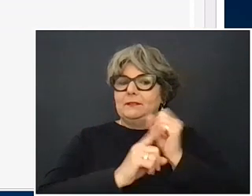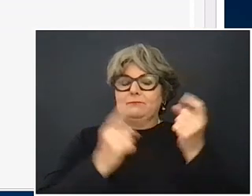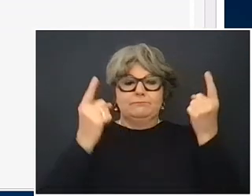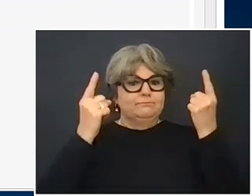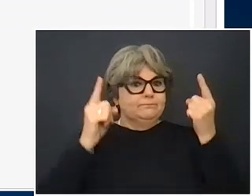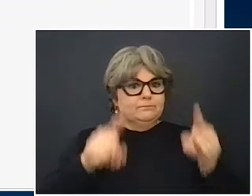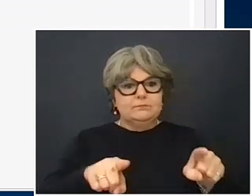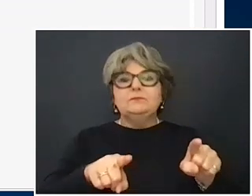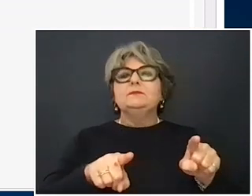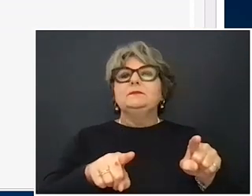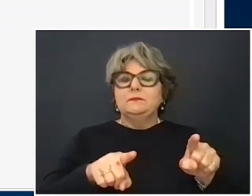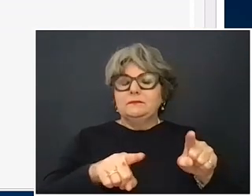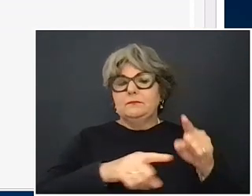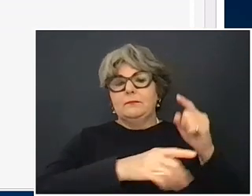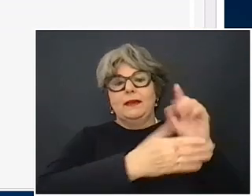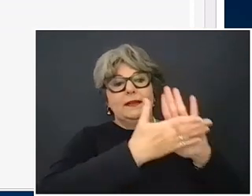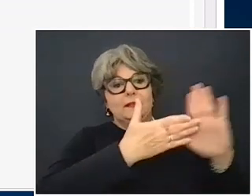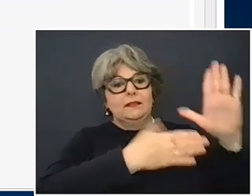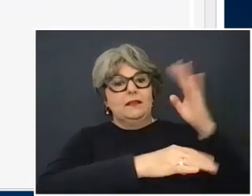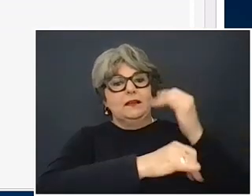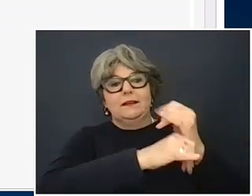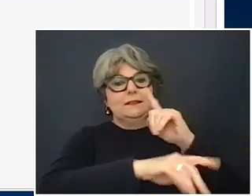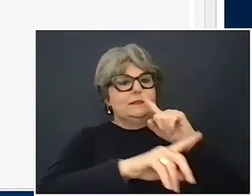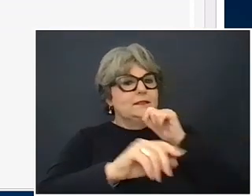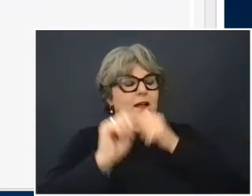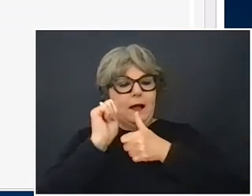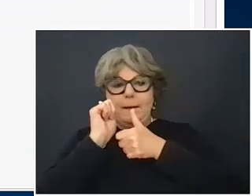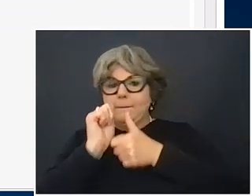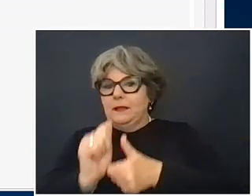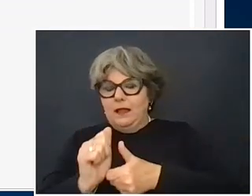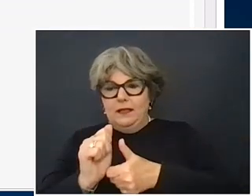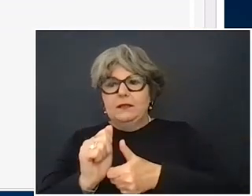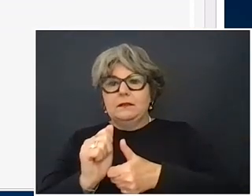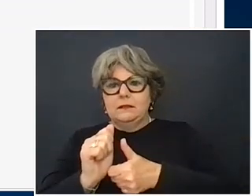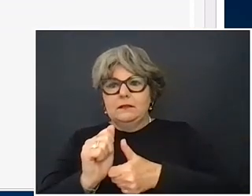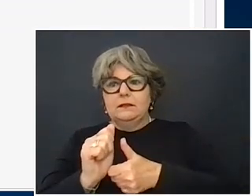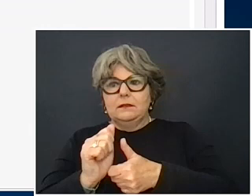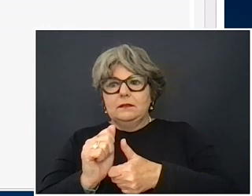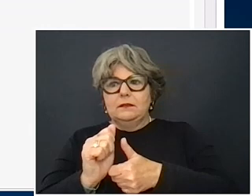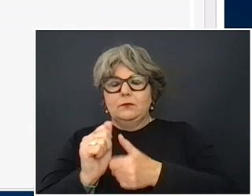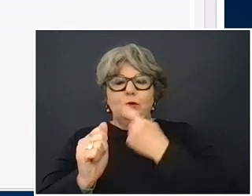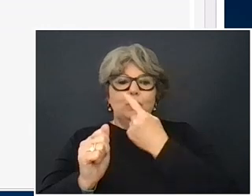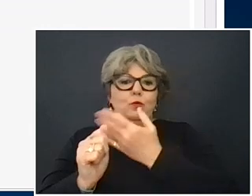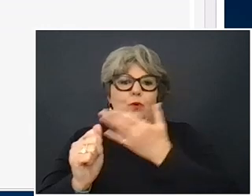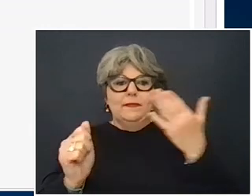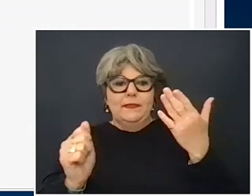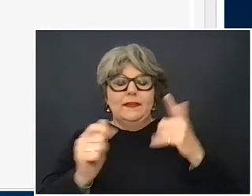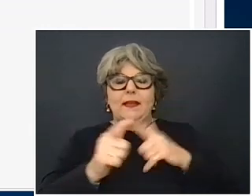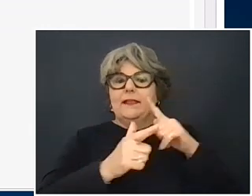institution is non-compliant with a certain thing and then something happens